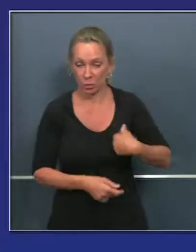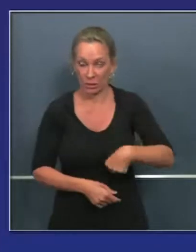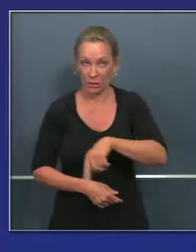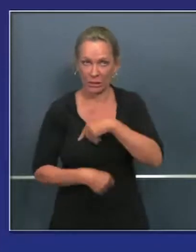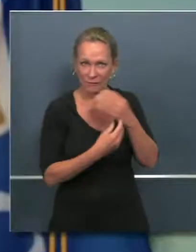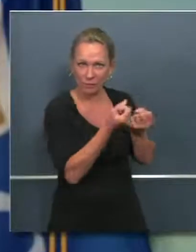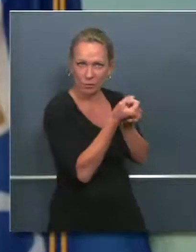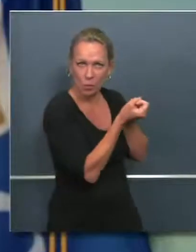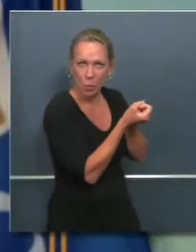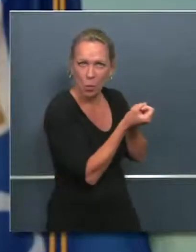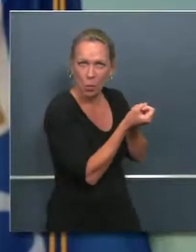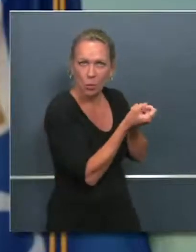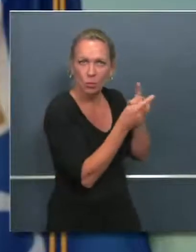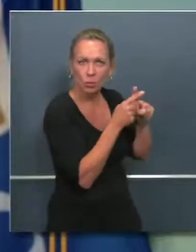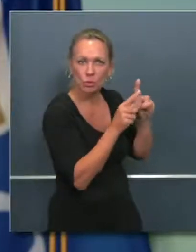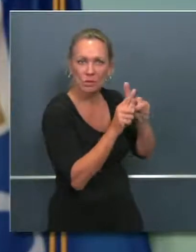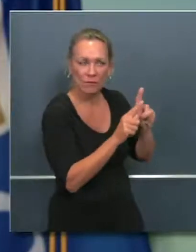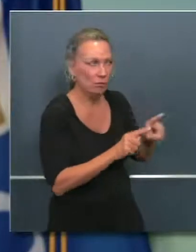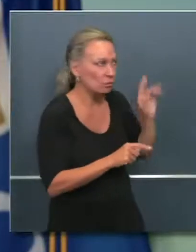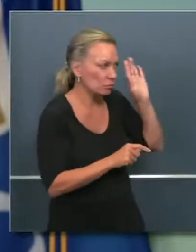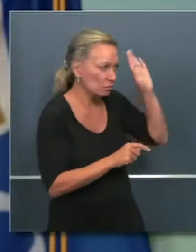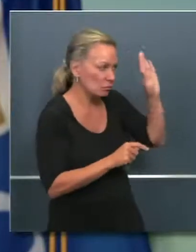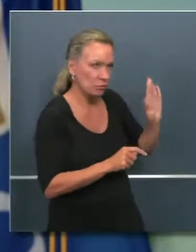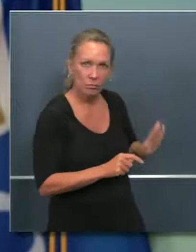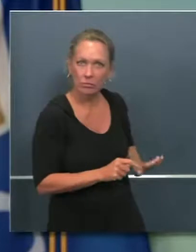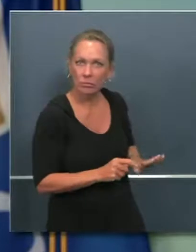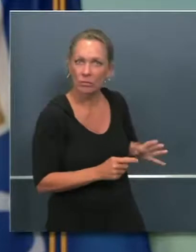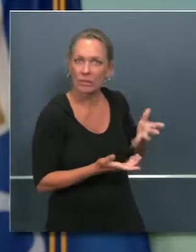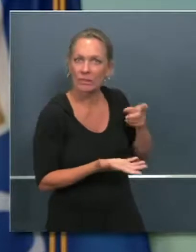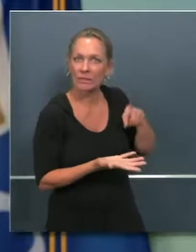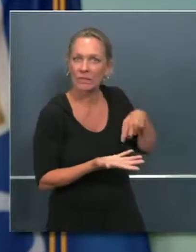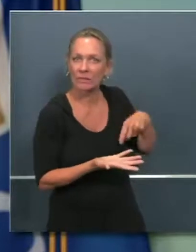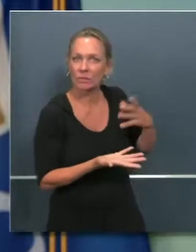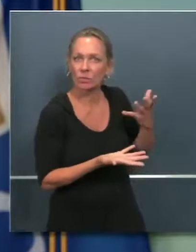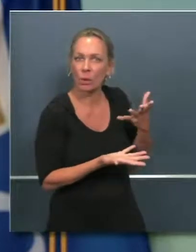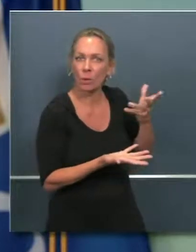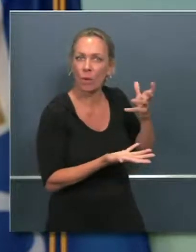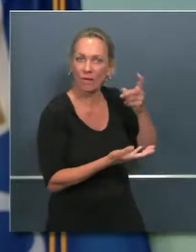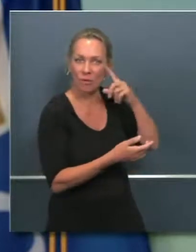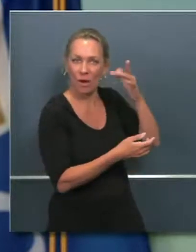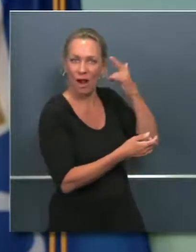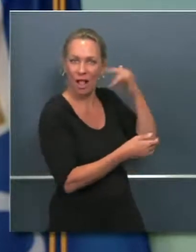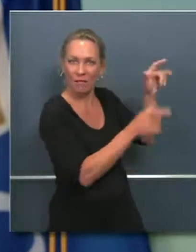to thank all of you for supporting the cause of giving us this chance to update you on where we